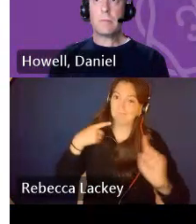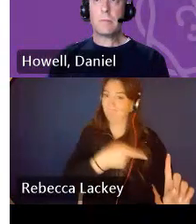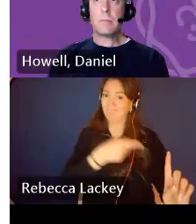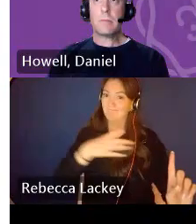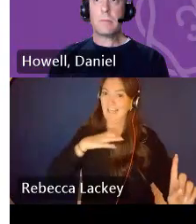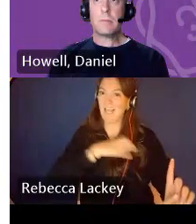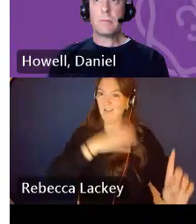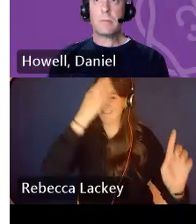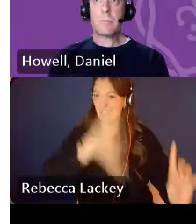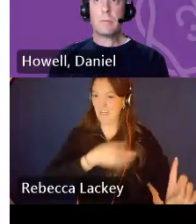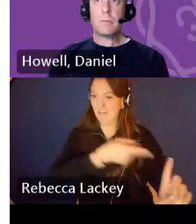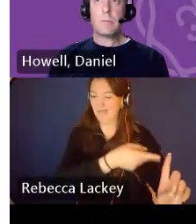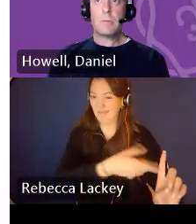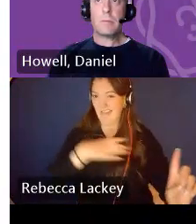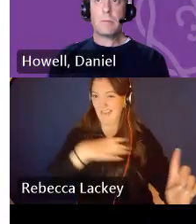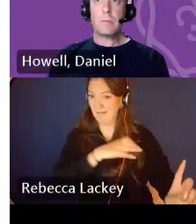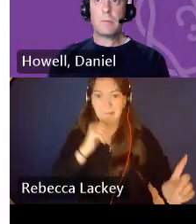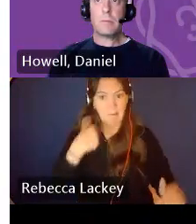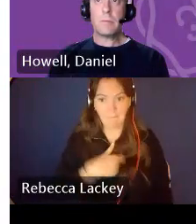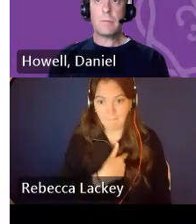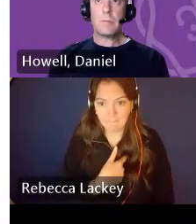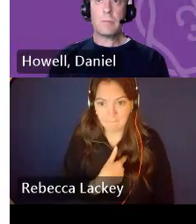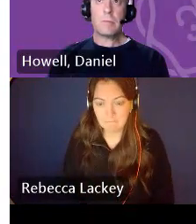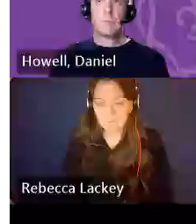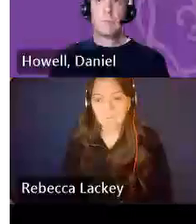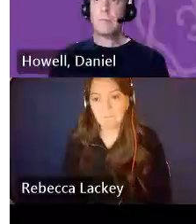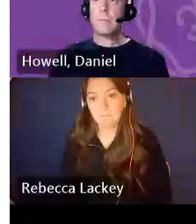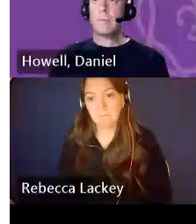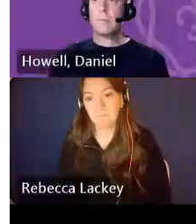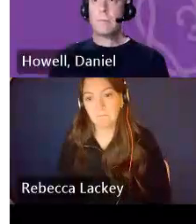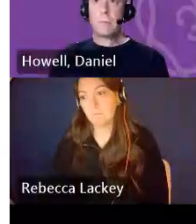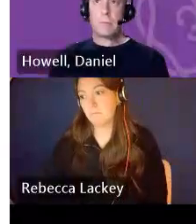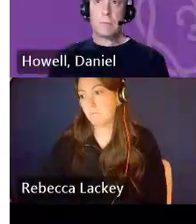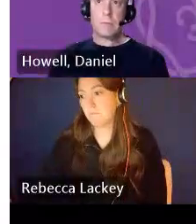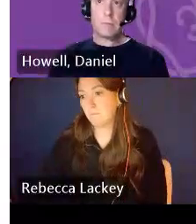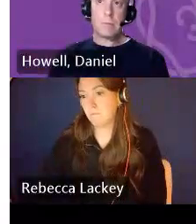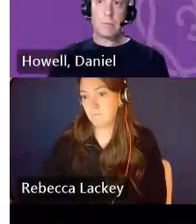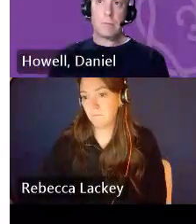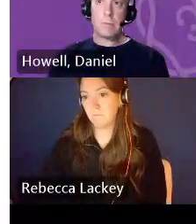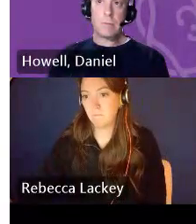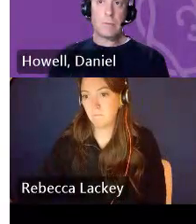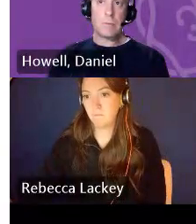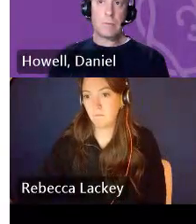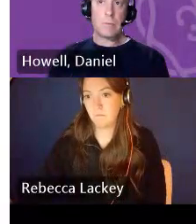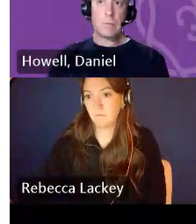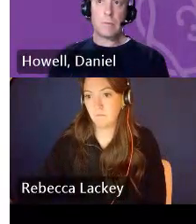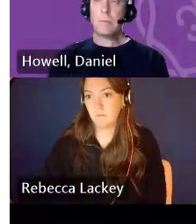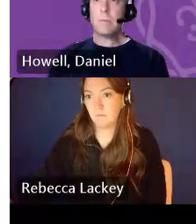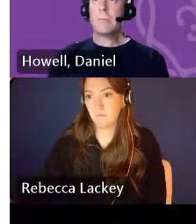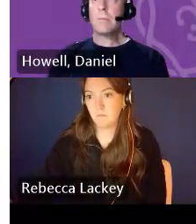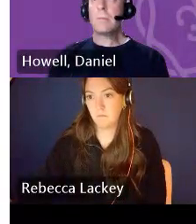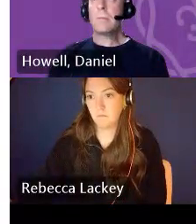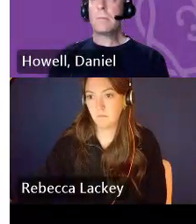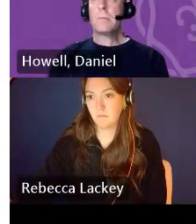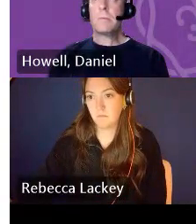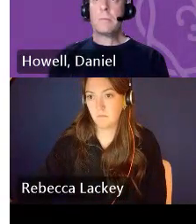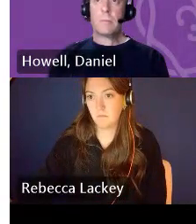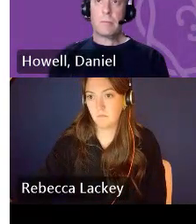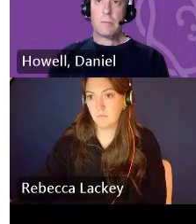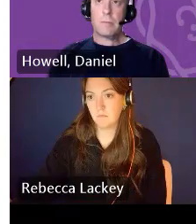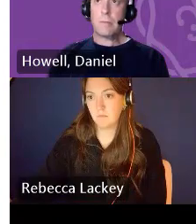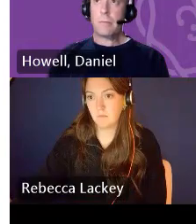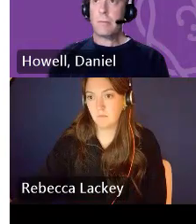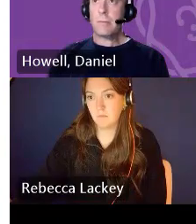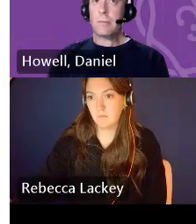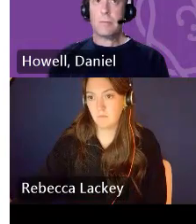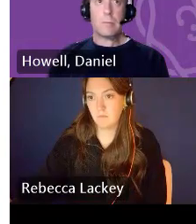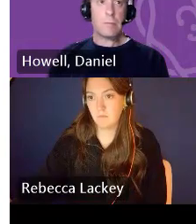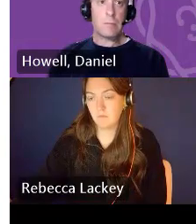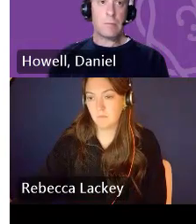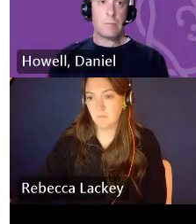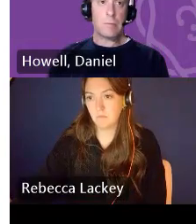whether or not they take that any kind of recommendation or suggestion like that.